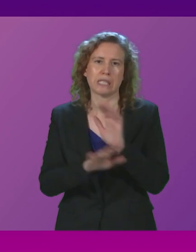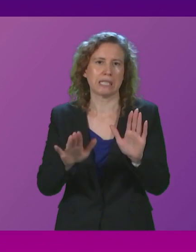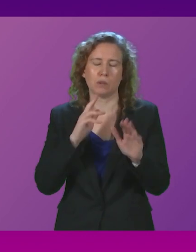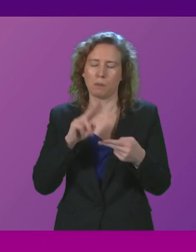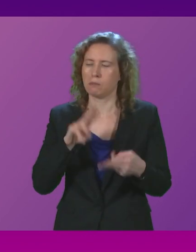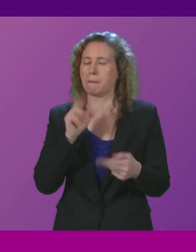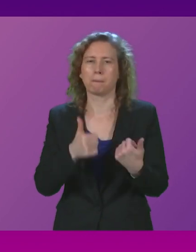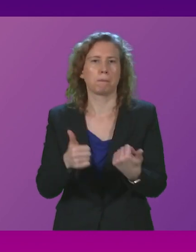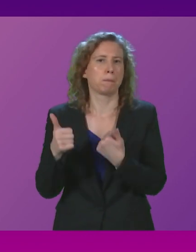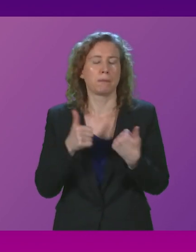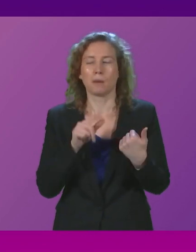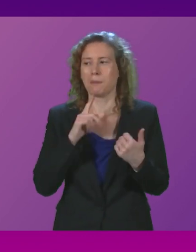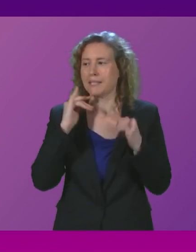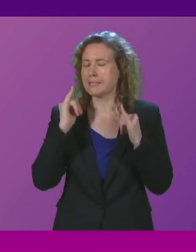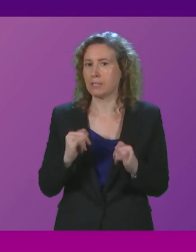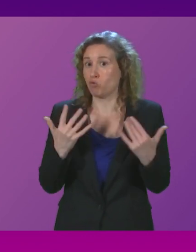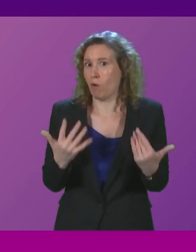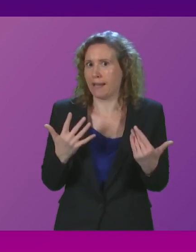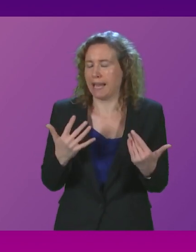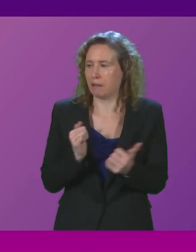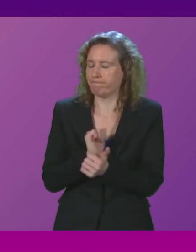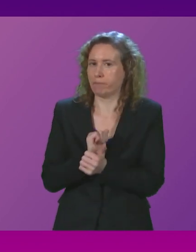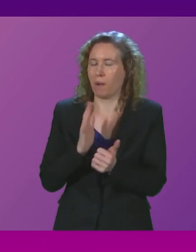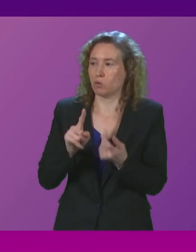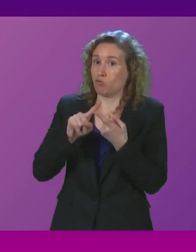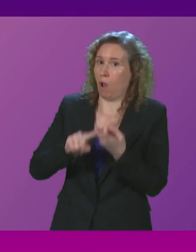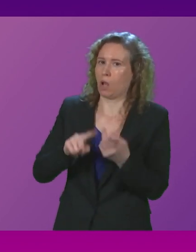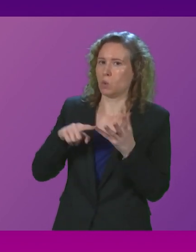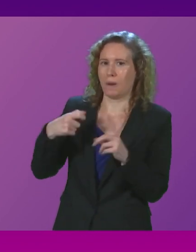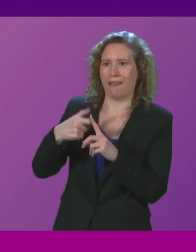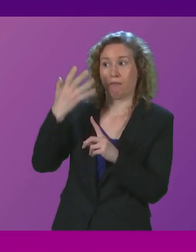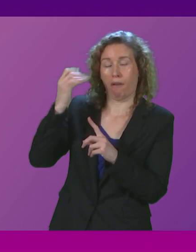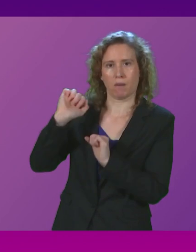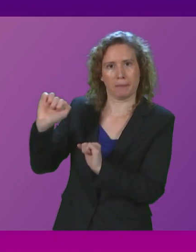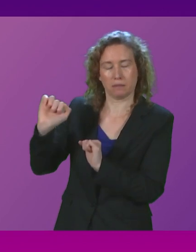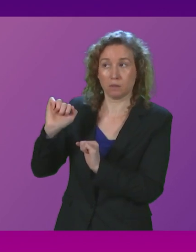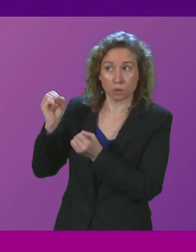Unfortunately, right now, we have to rely on the UK Government to exercise the levers.